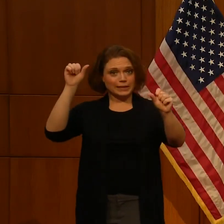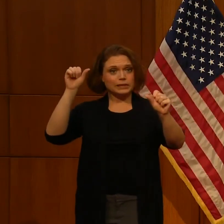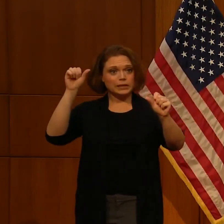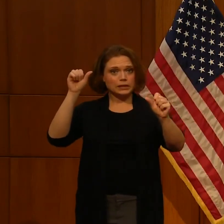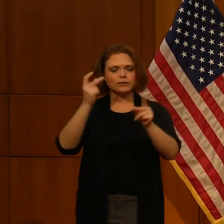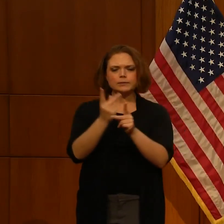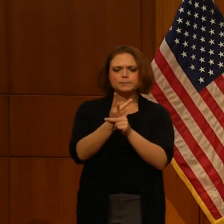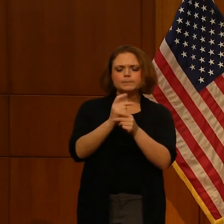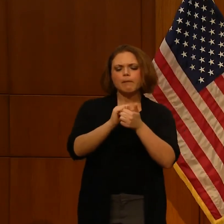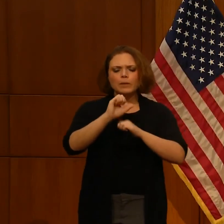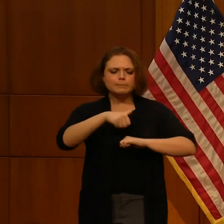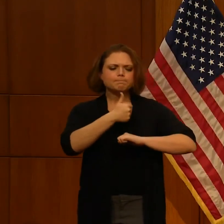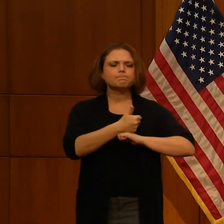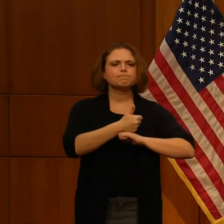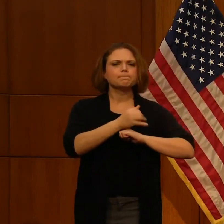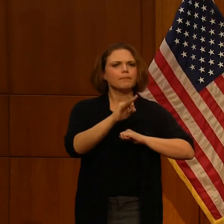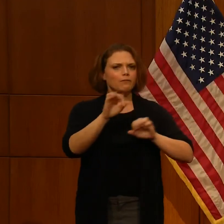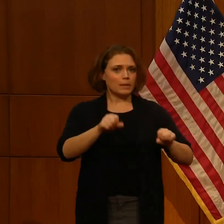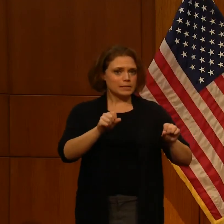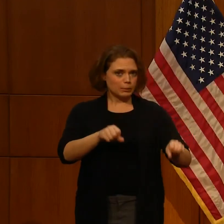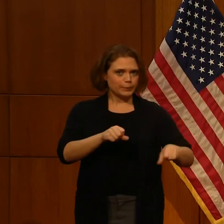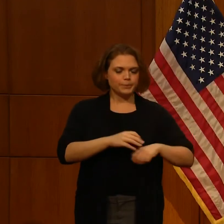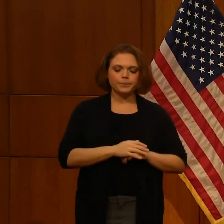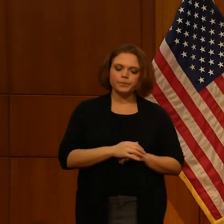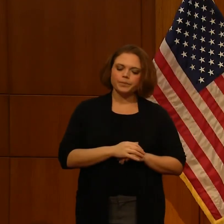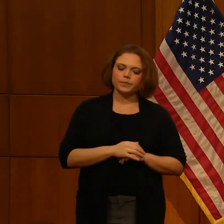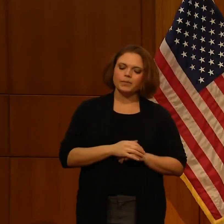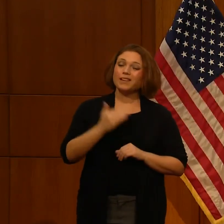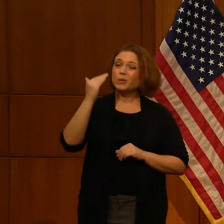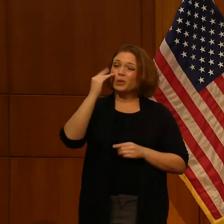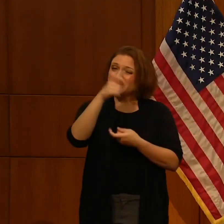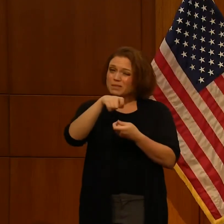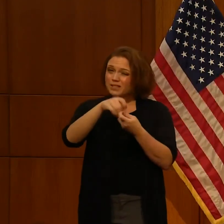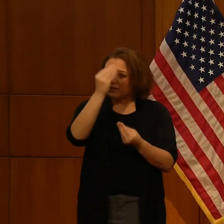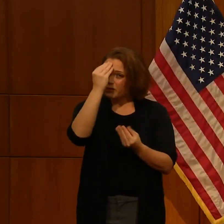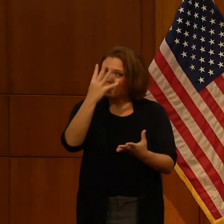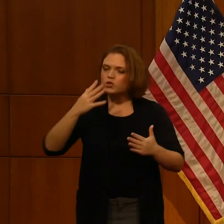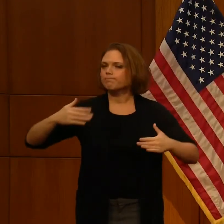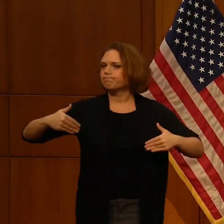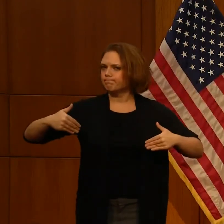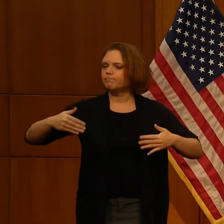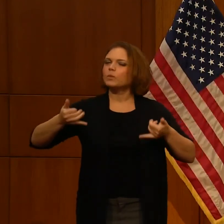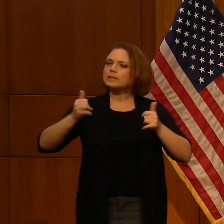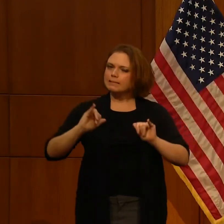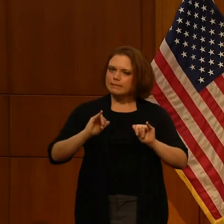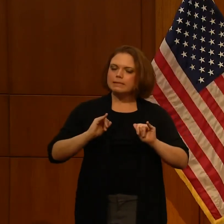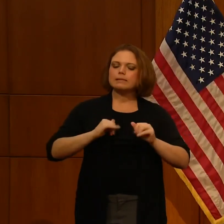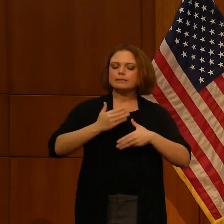DIVISIONS AND SUPERINTENDENT TO DO THAT, WHEREVER POSSIBLE. I